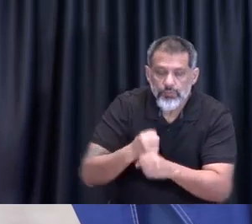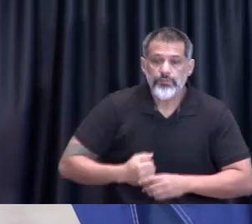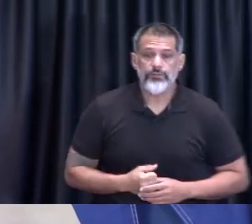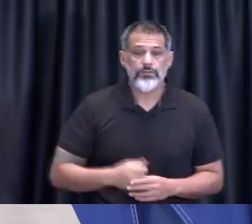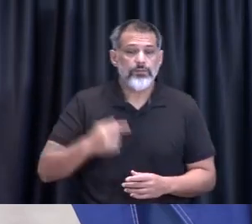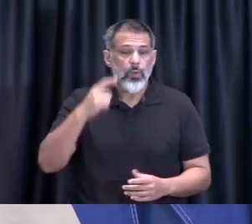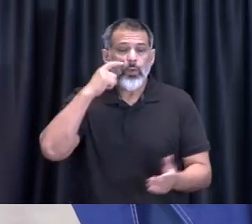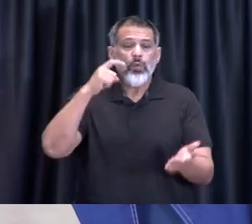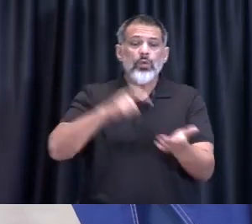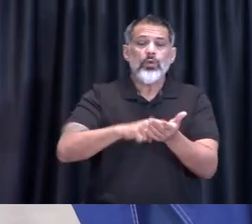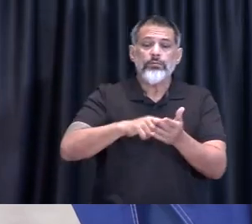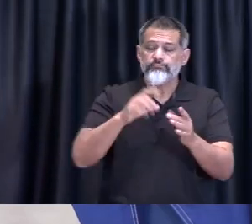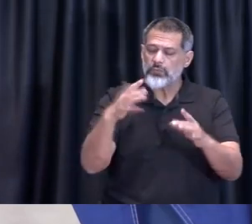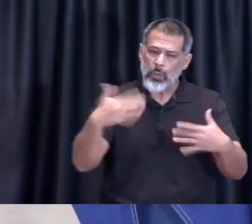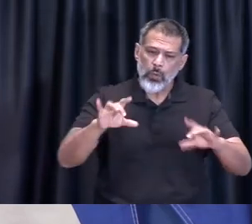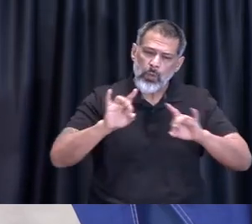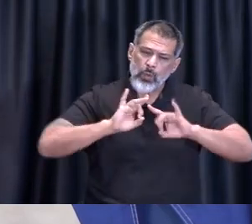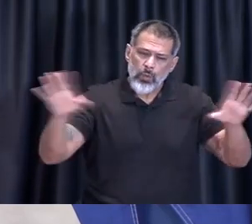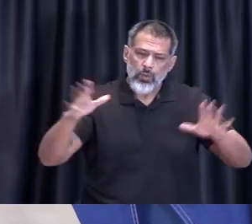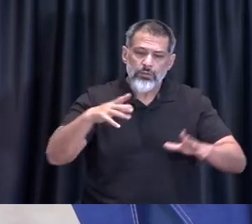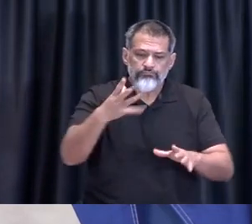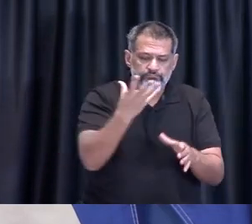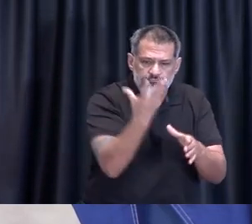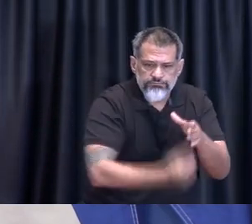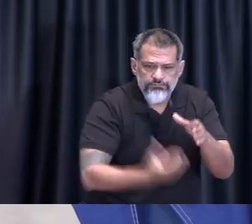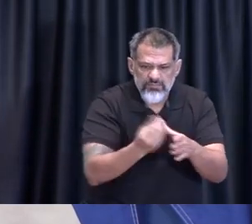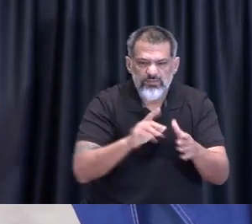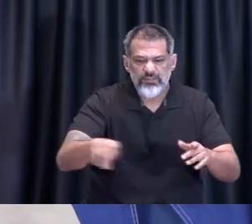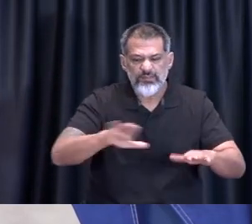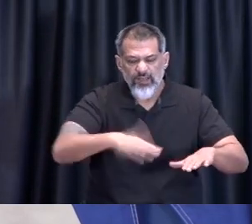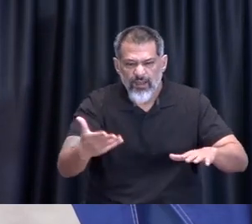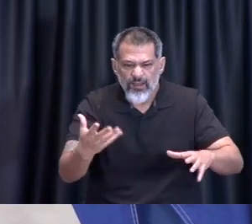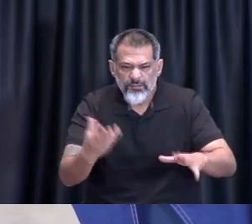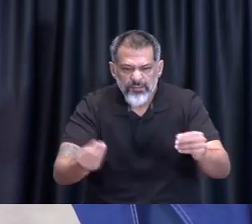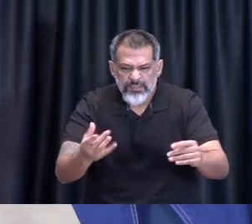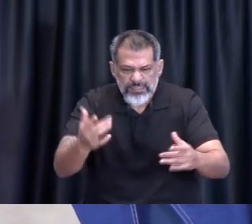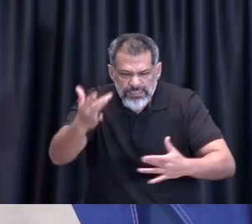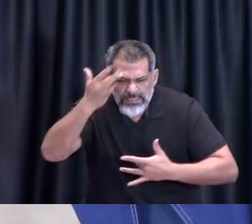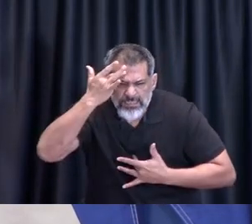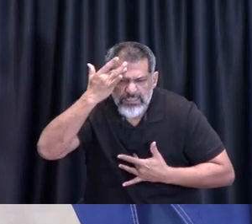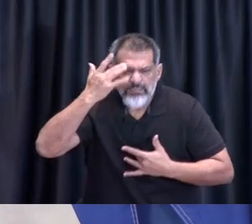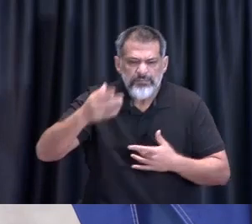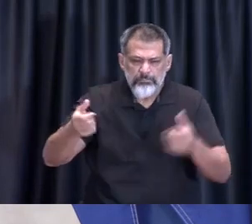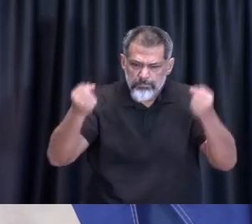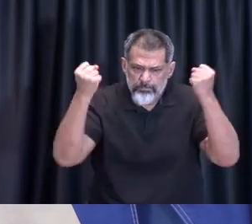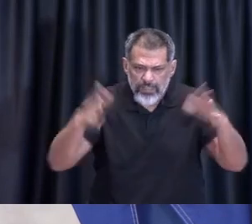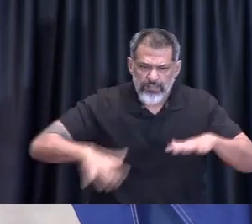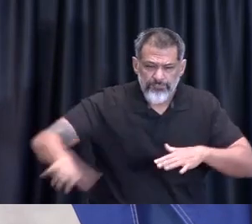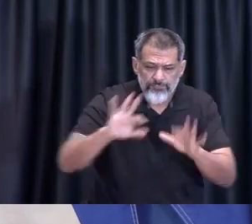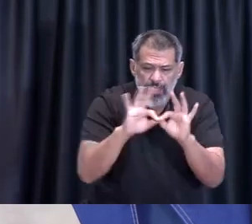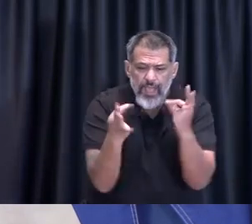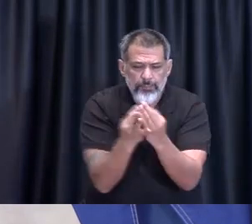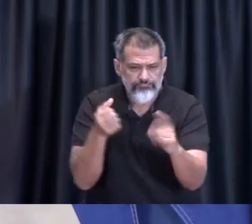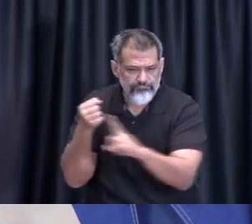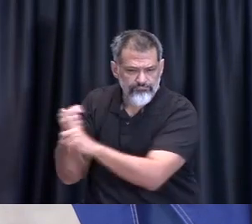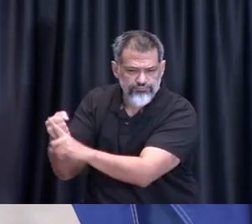and the loss and the illness that this virus has brought to literally thousands of families inside the city of Toronto over those two years.